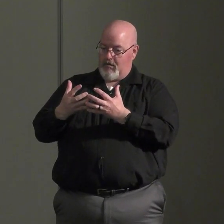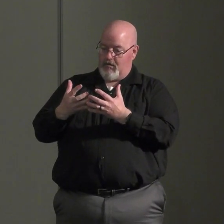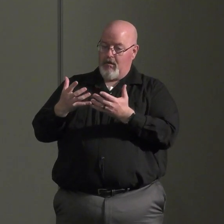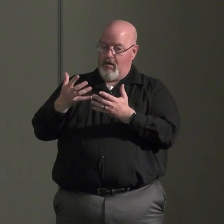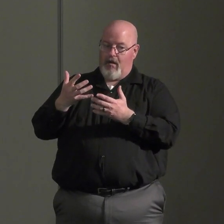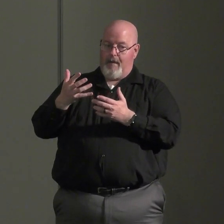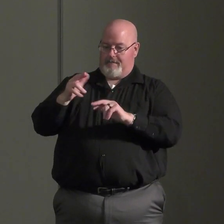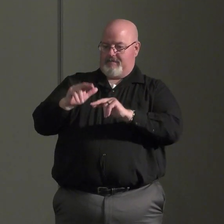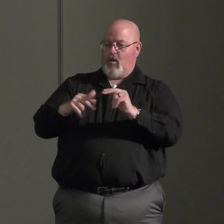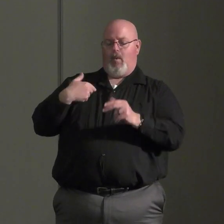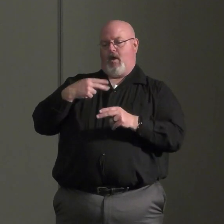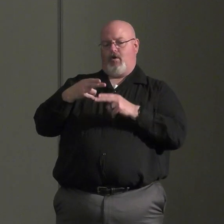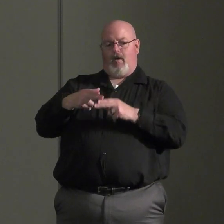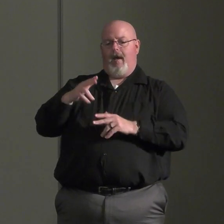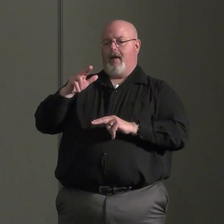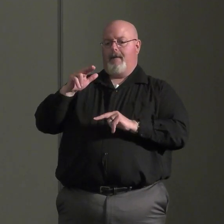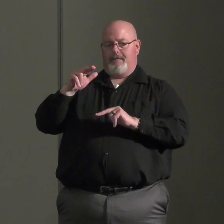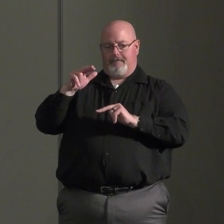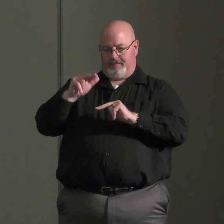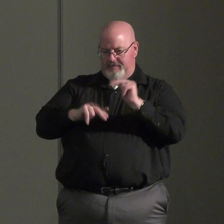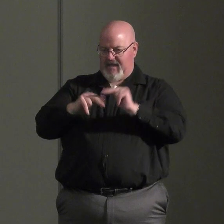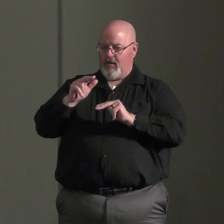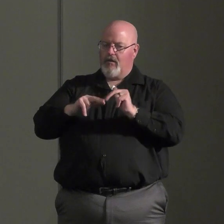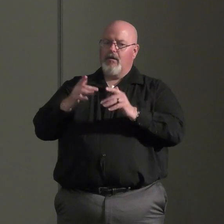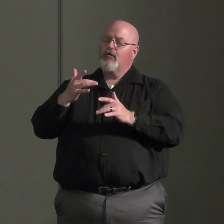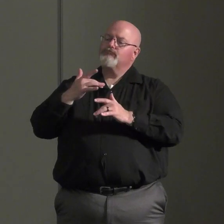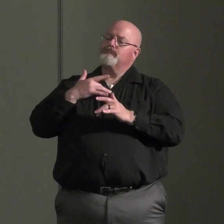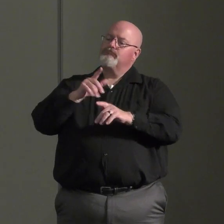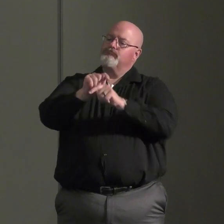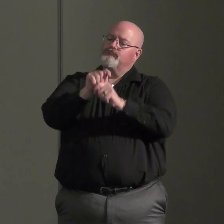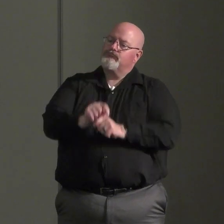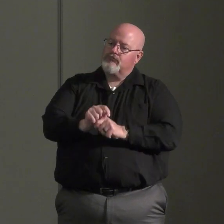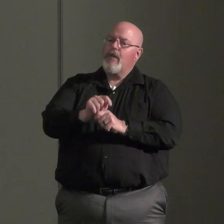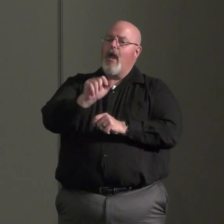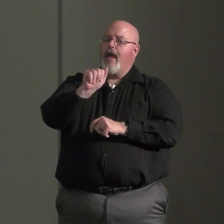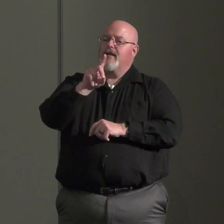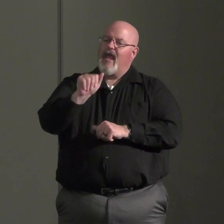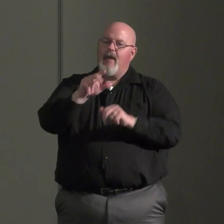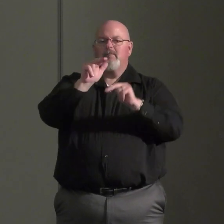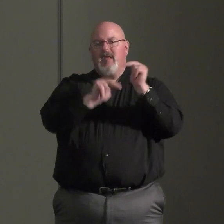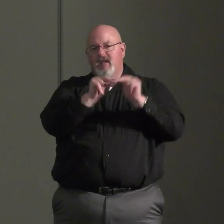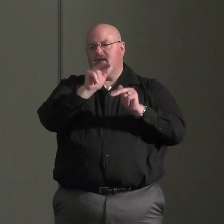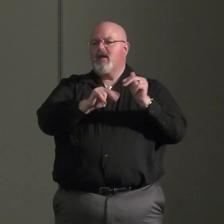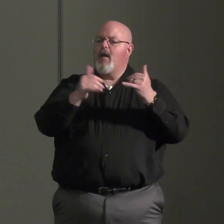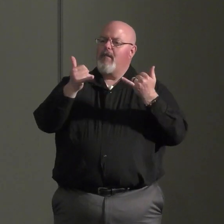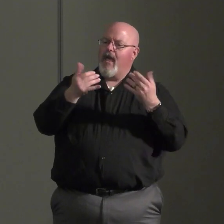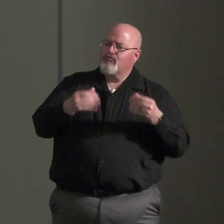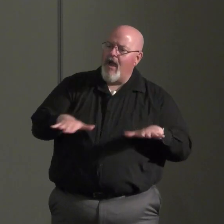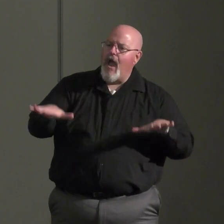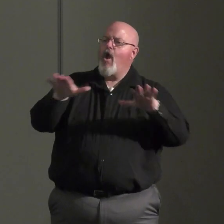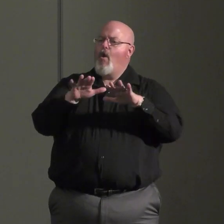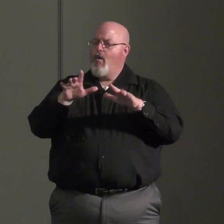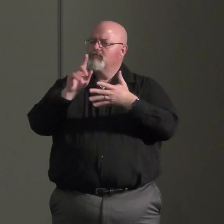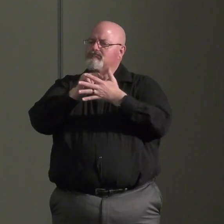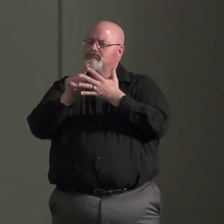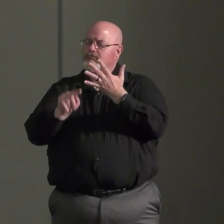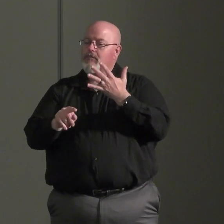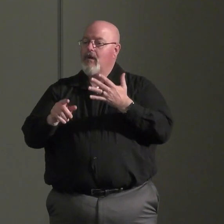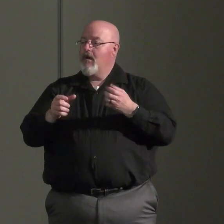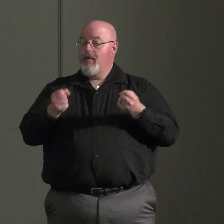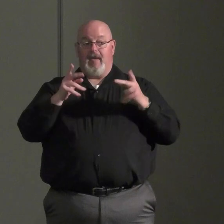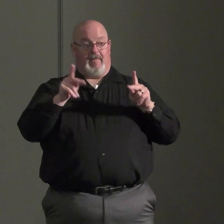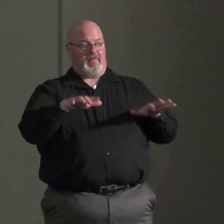build. I call the build environment. Traditional ADA buildings and playgrounds a lot of folks here